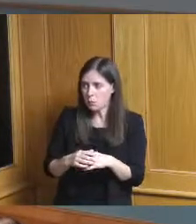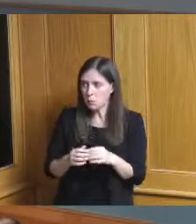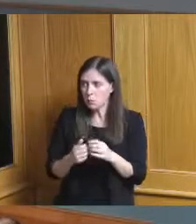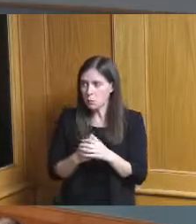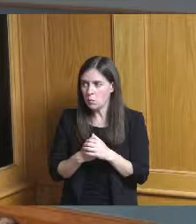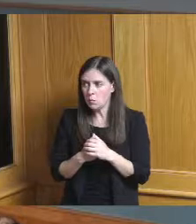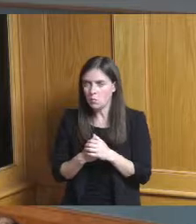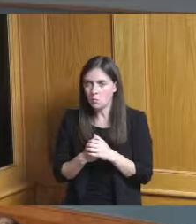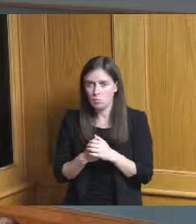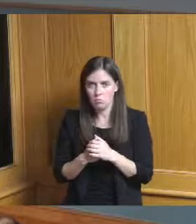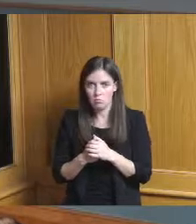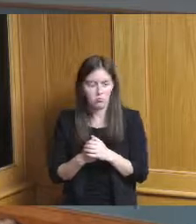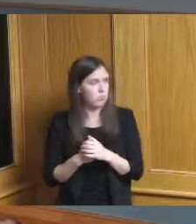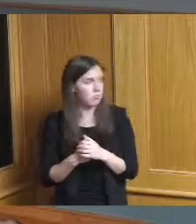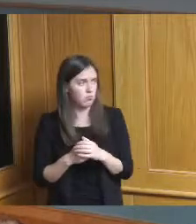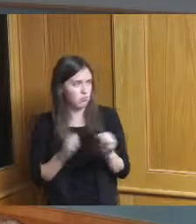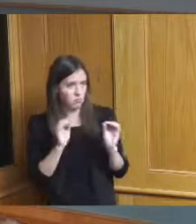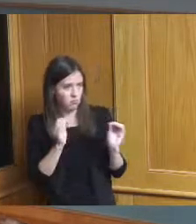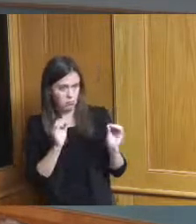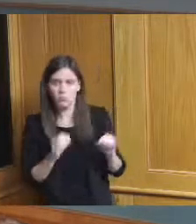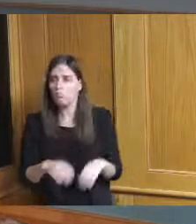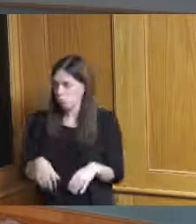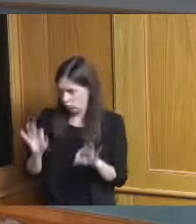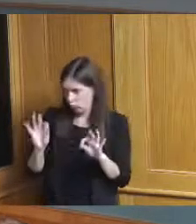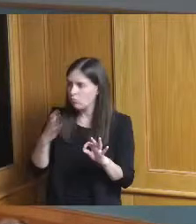no additional comments today thank you Commissioner Driehaus